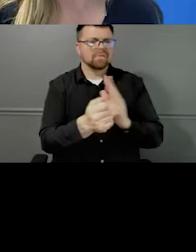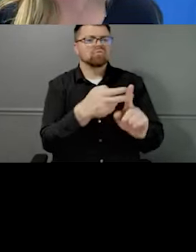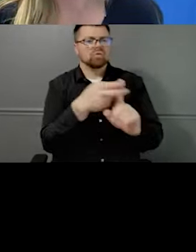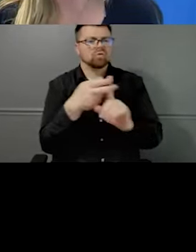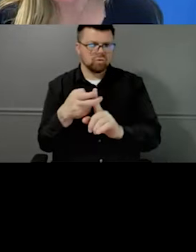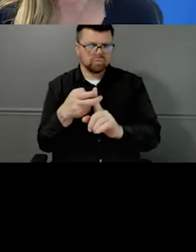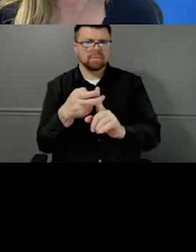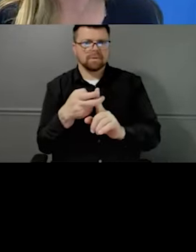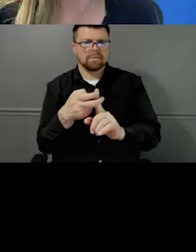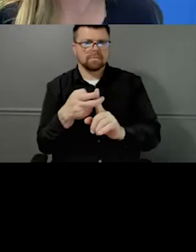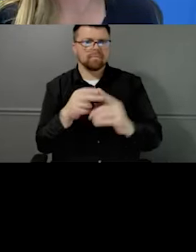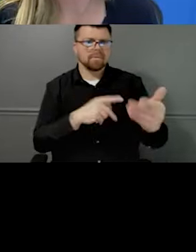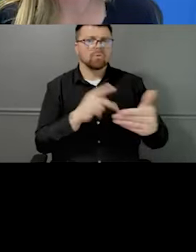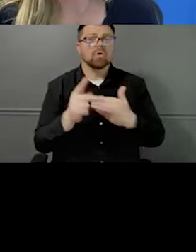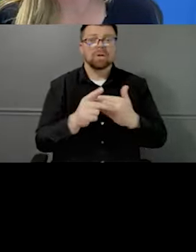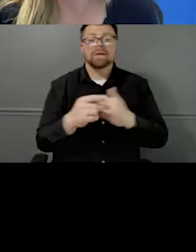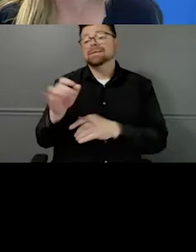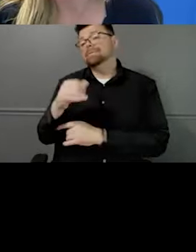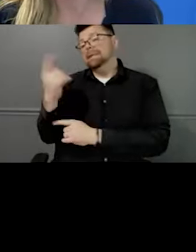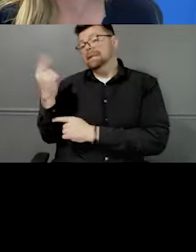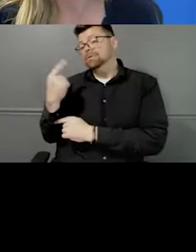we are continuing our requirement that you use